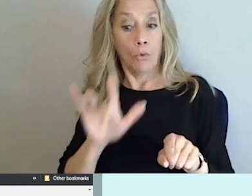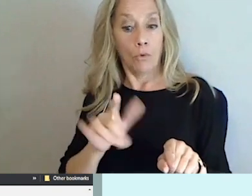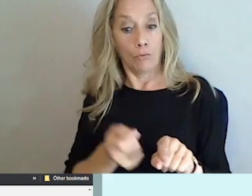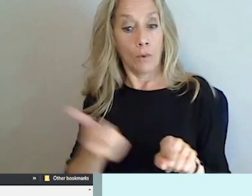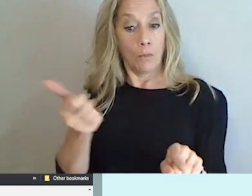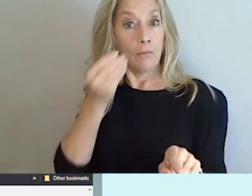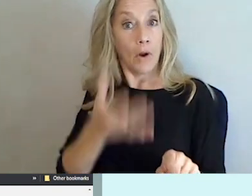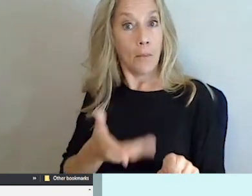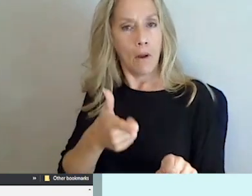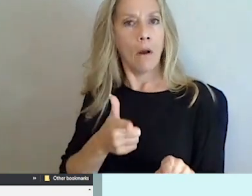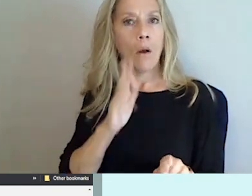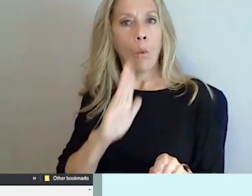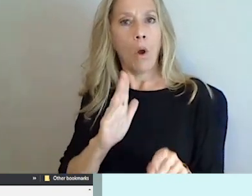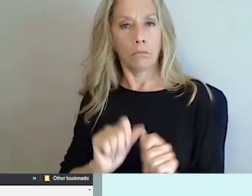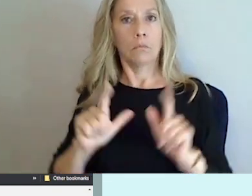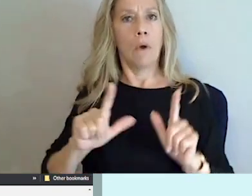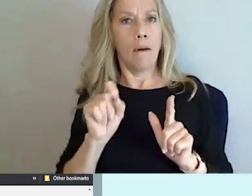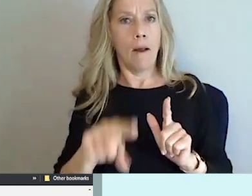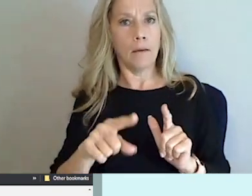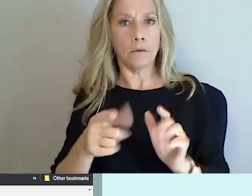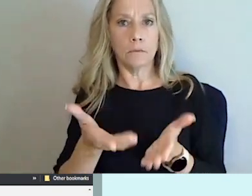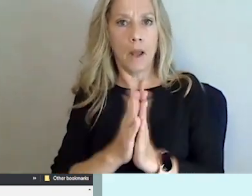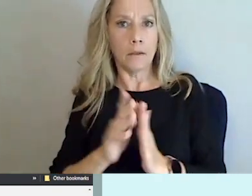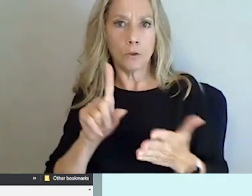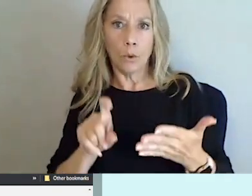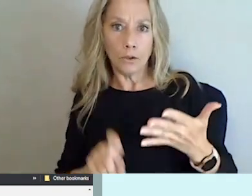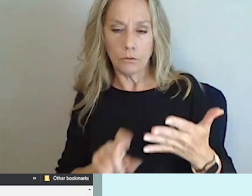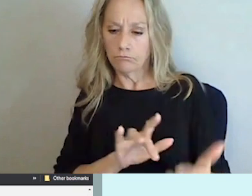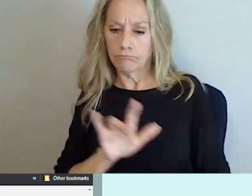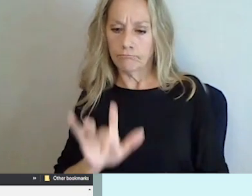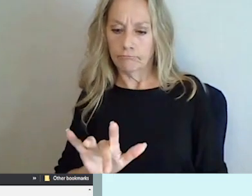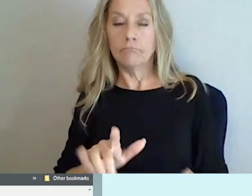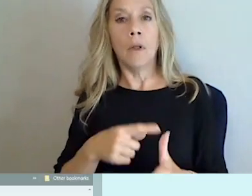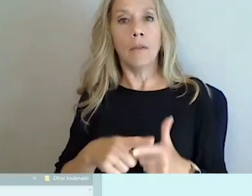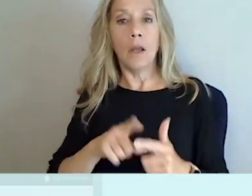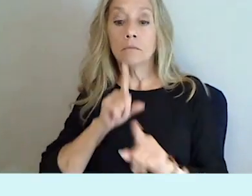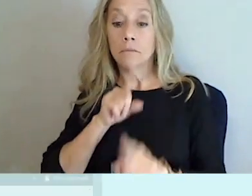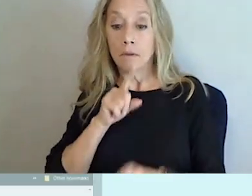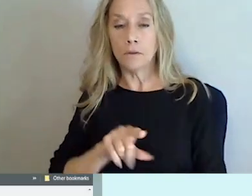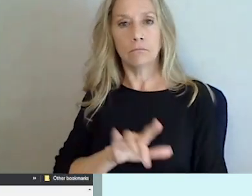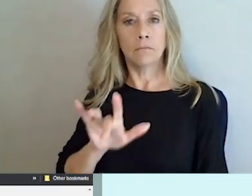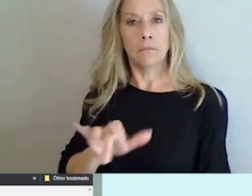information. Follow those instructions in the pop up window and click Submit. When the Remove button is greyed out,